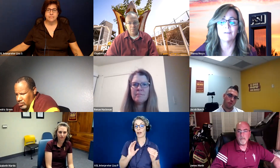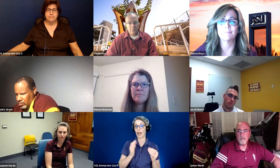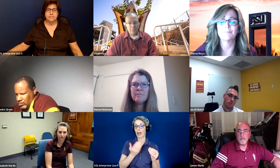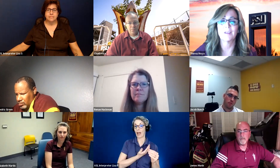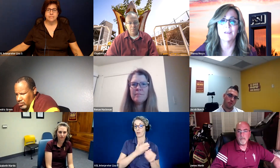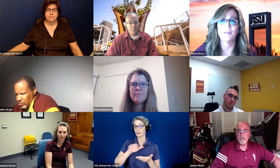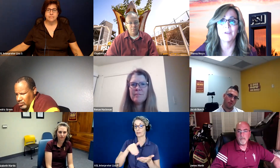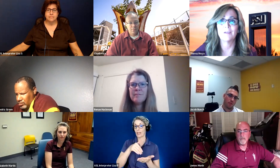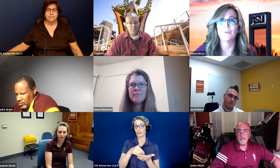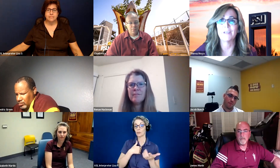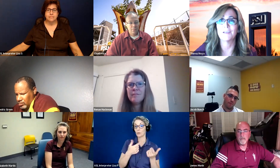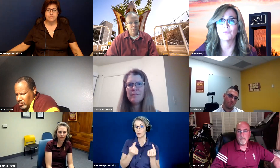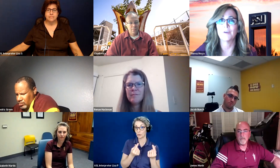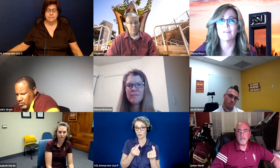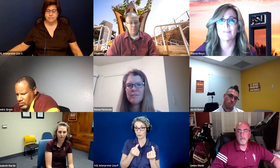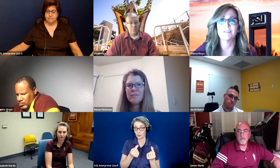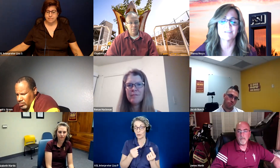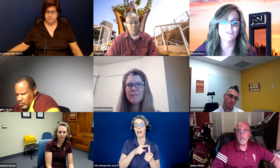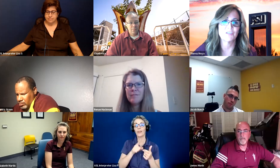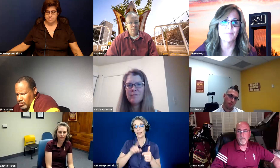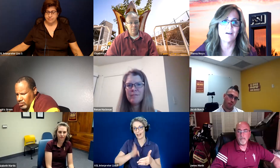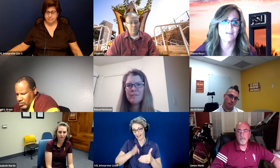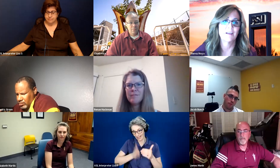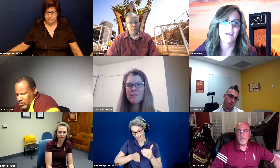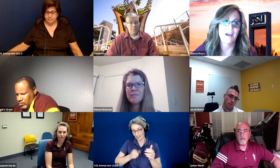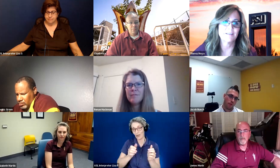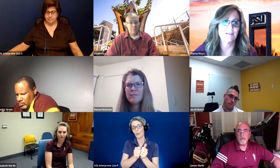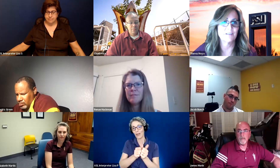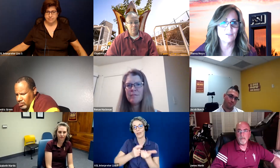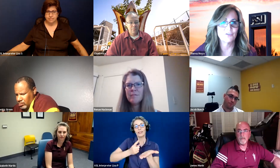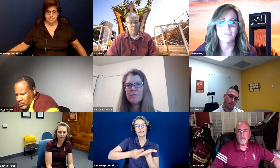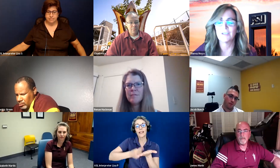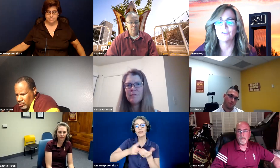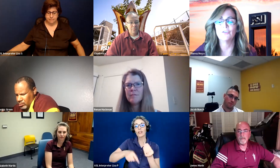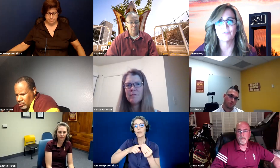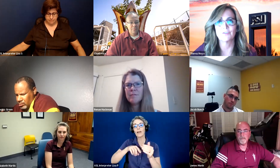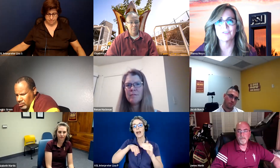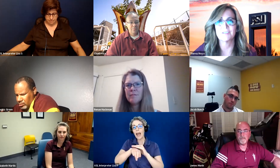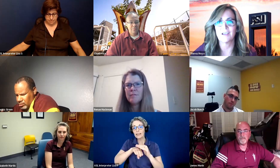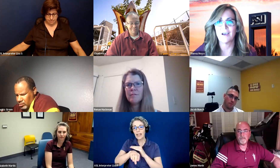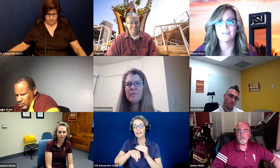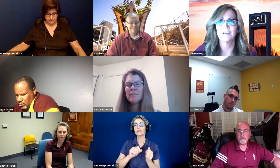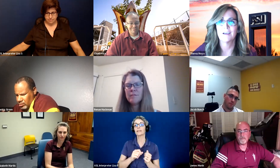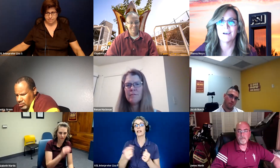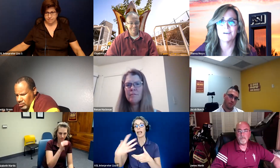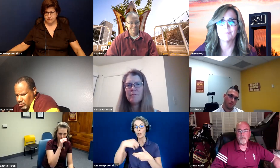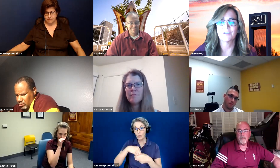and then we end with discussions about access, inclusion and universal design.